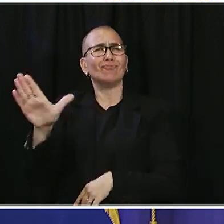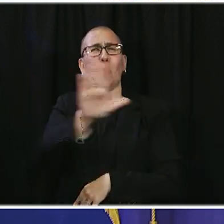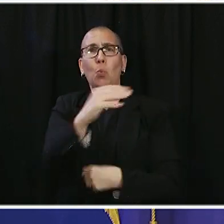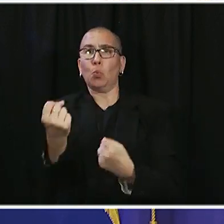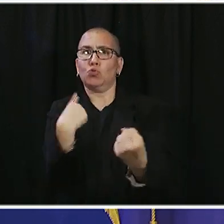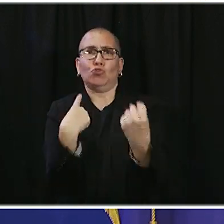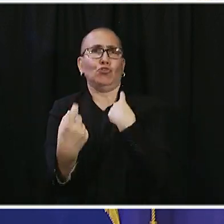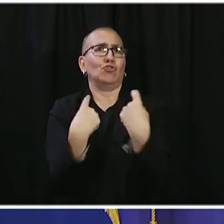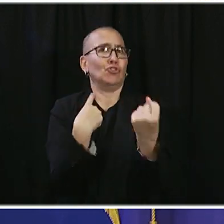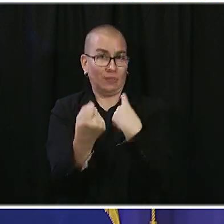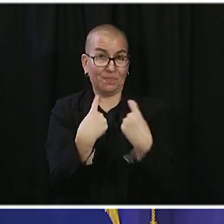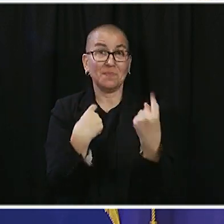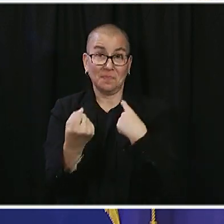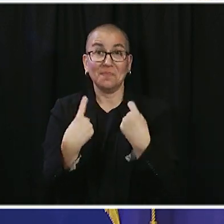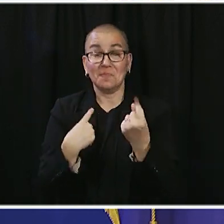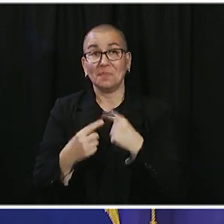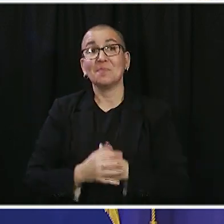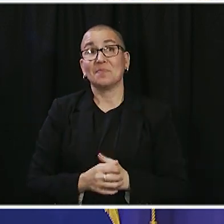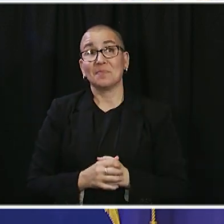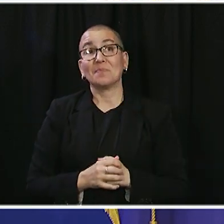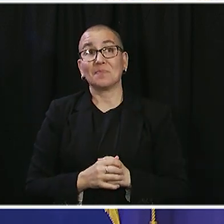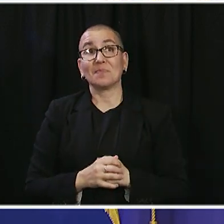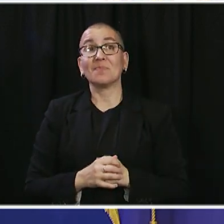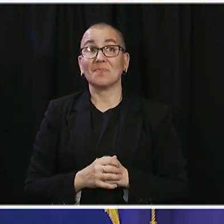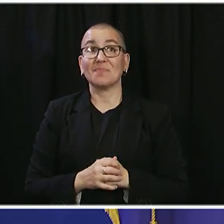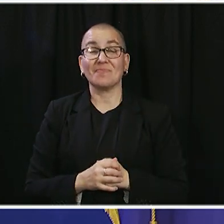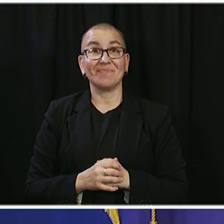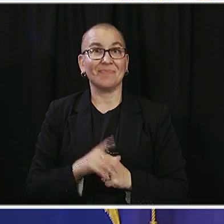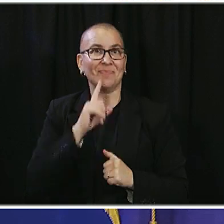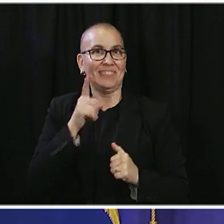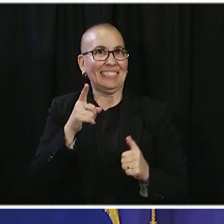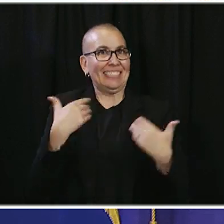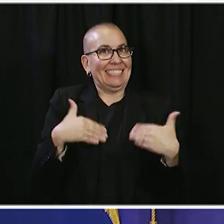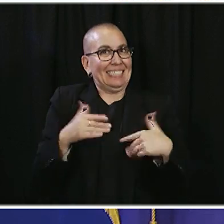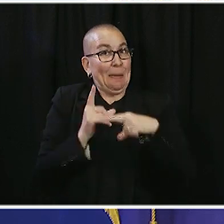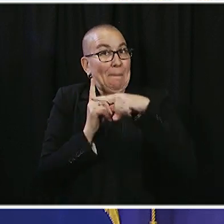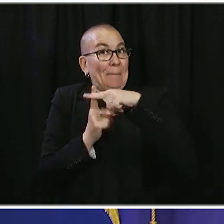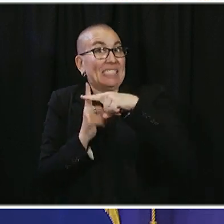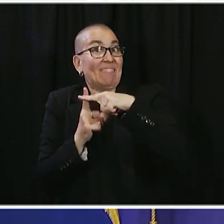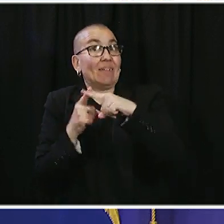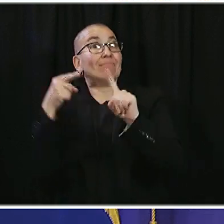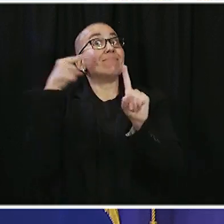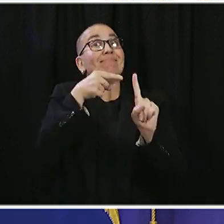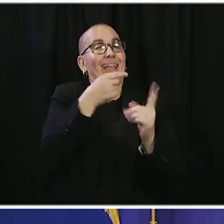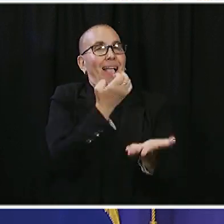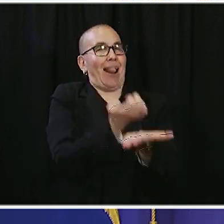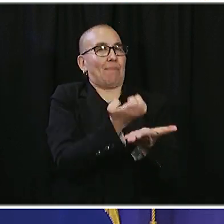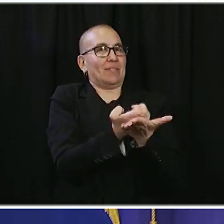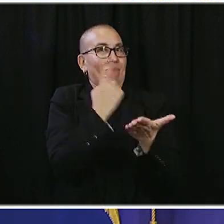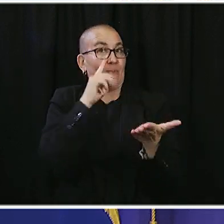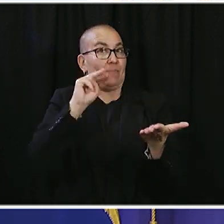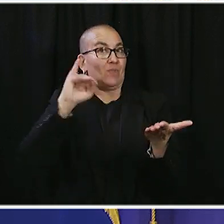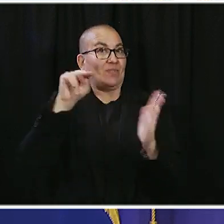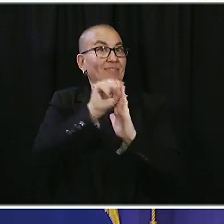SO SOME POSITIVE CHANGES TODAY. SOME I THINK IMPORTANT CHANGES FOR OUR ECONOMY THAT ALLOWS SOME BUSINESSES TO GET BACK UP AND